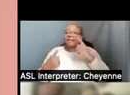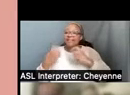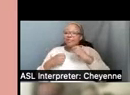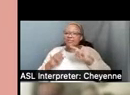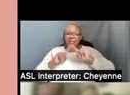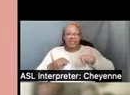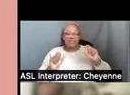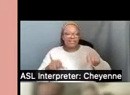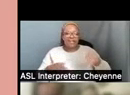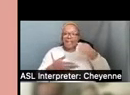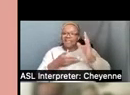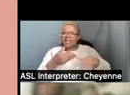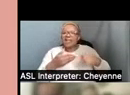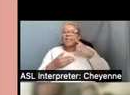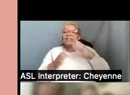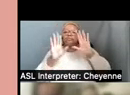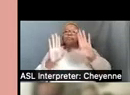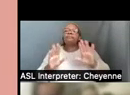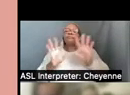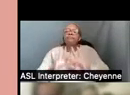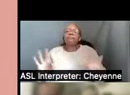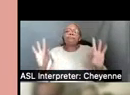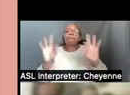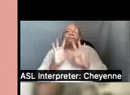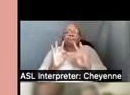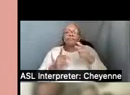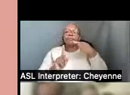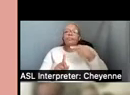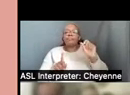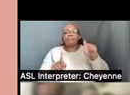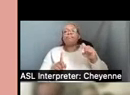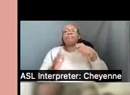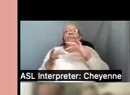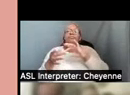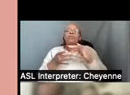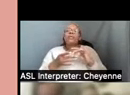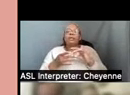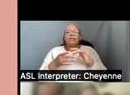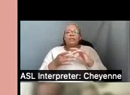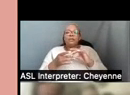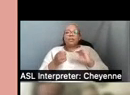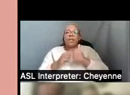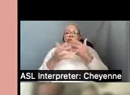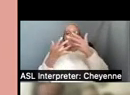I think it is a really important point in terms of kind of aligning the different parts of your